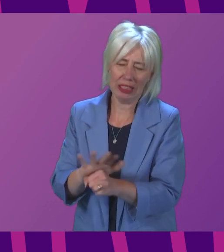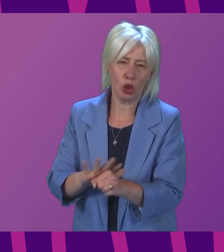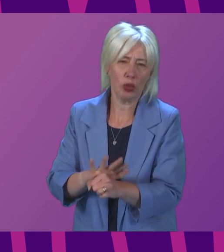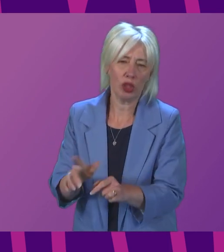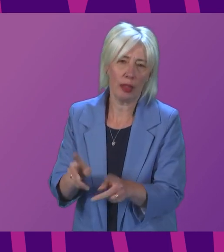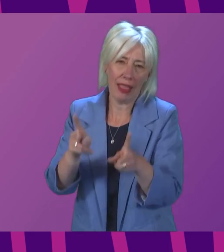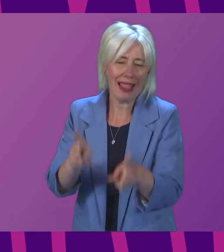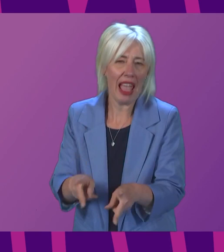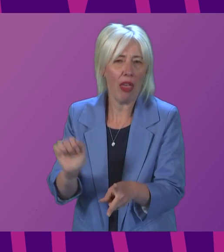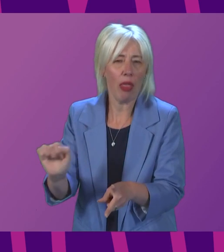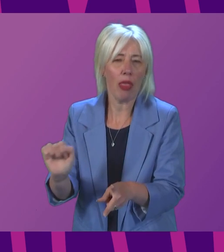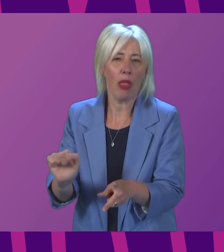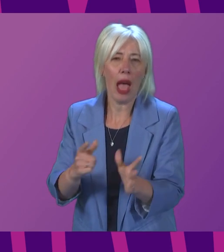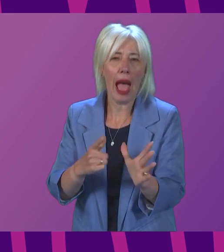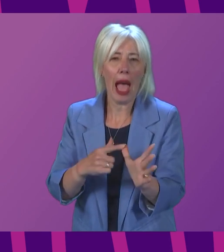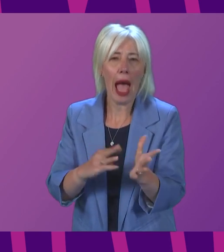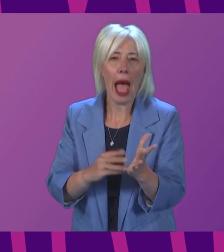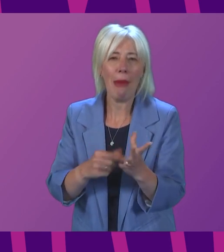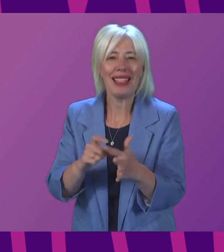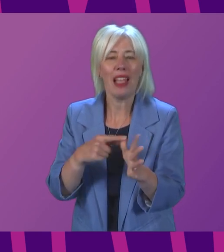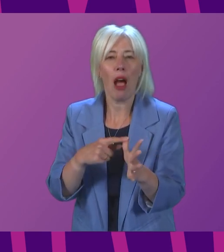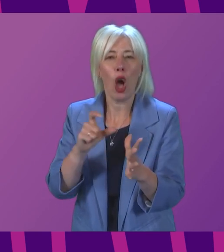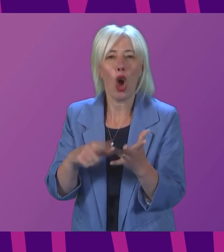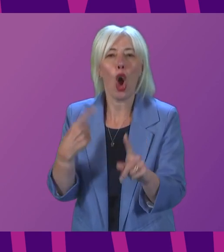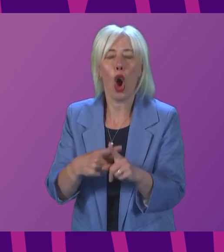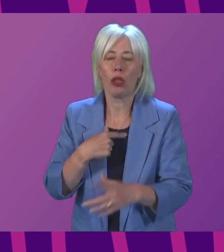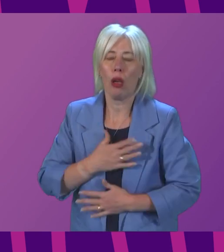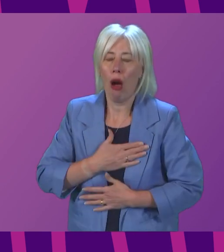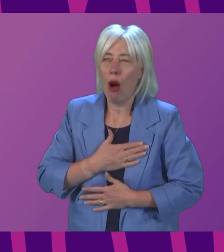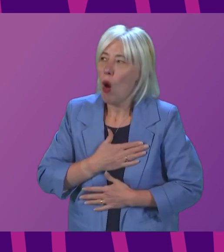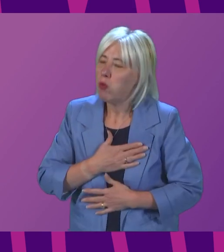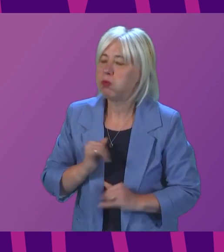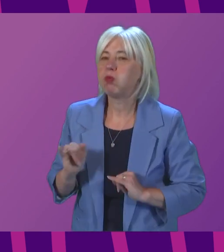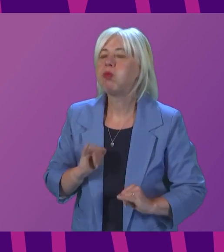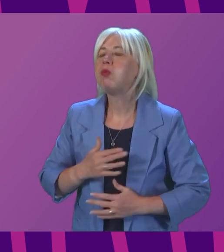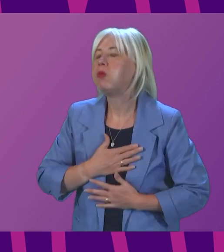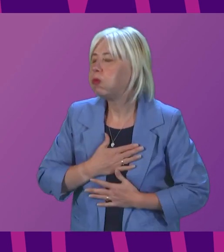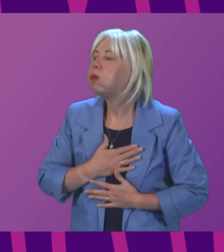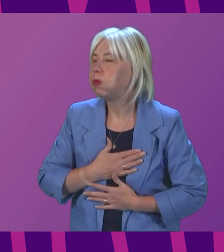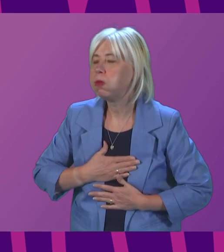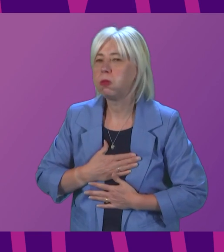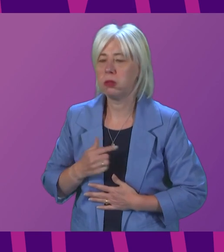The death of Amanda Cox was heartbreaking and a tragedy, and I again convey my thoughts